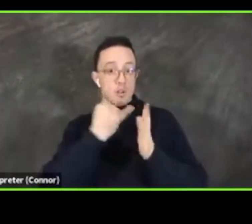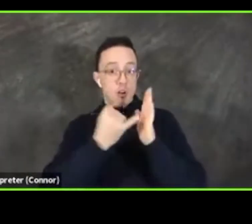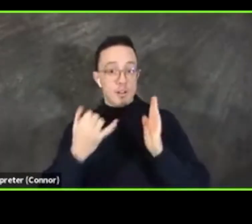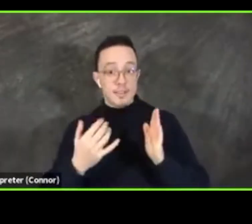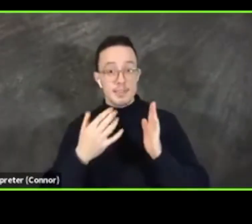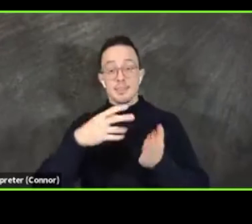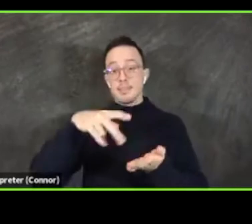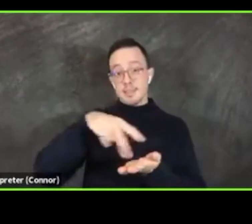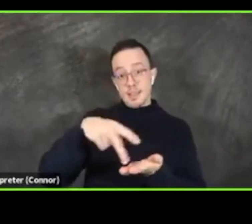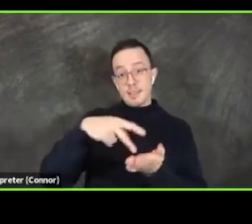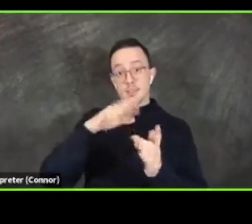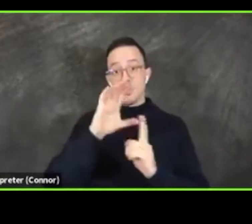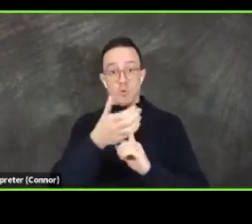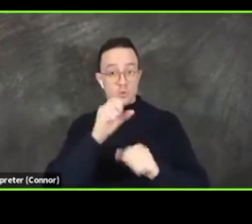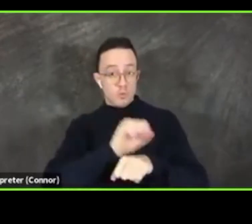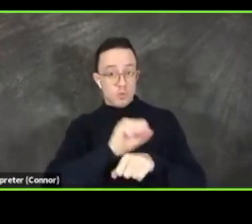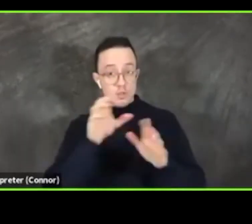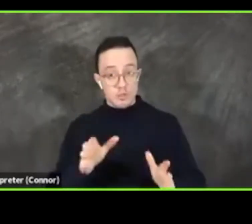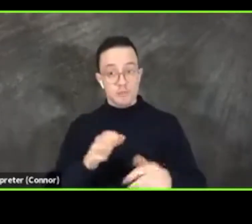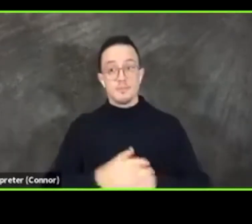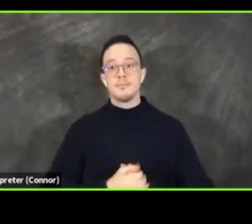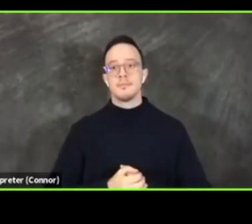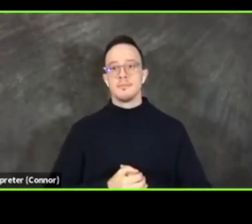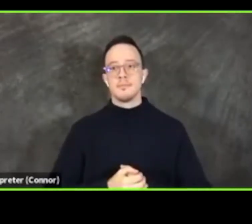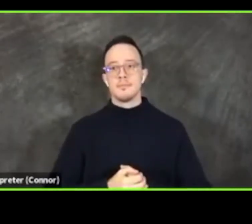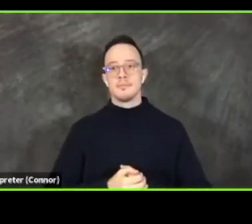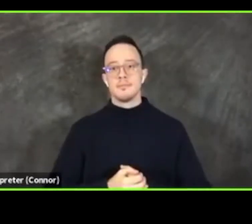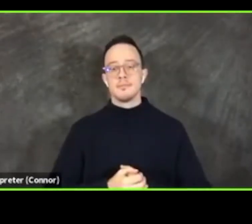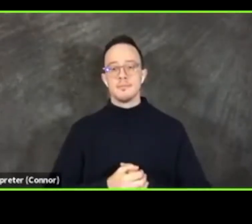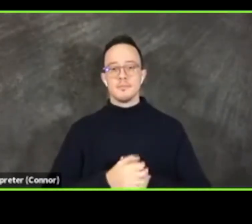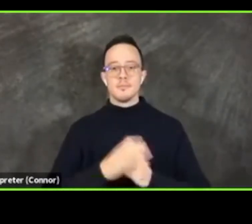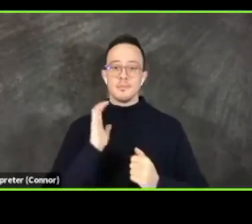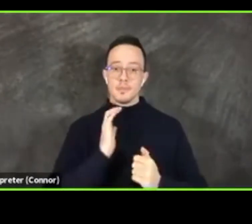FINDINGS. CONTINUING IN OUR ROLE AS A GRANTMAKER IN 2019